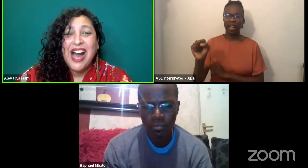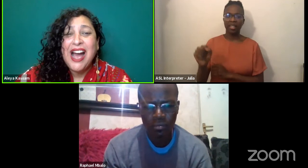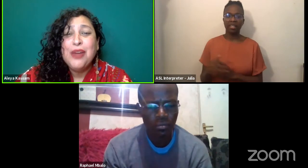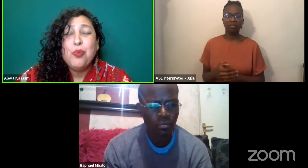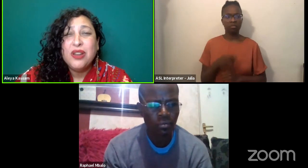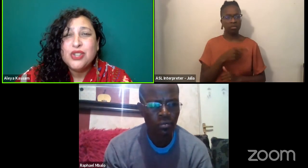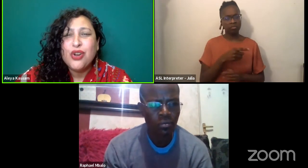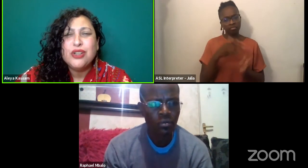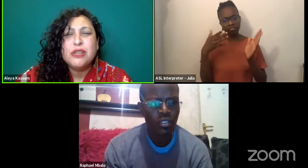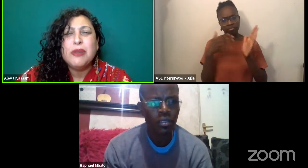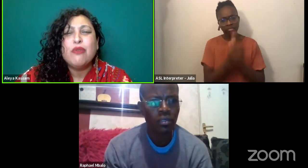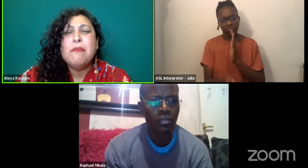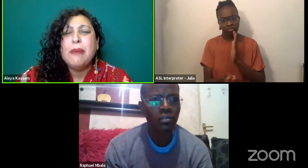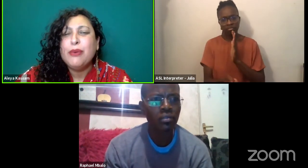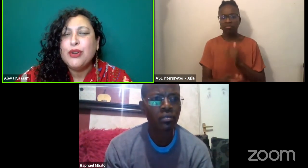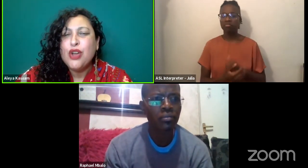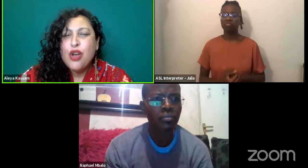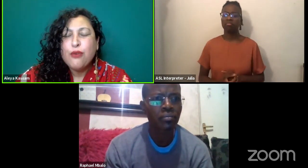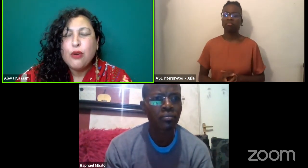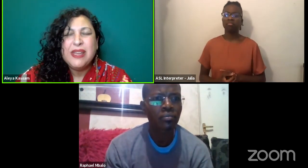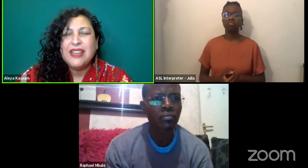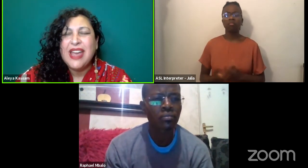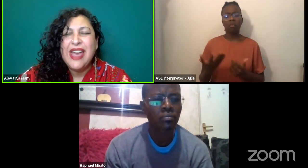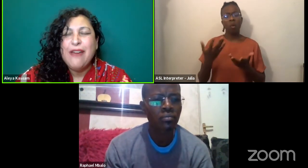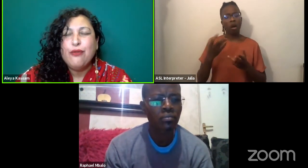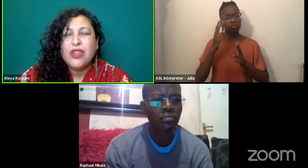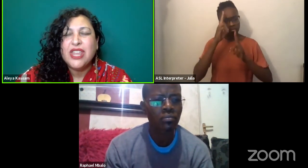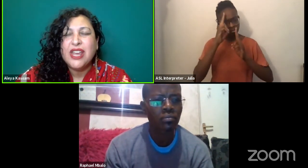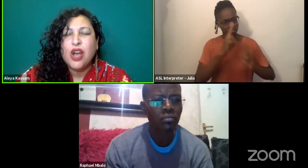I want her to be remembered for being everything